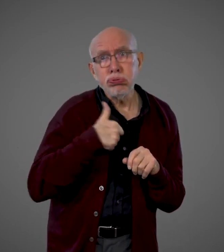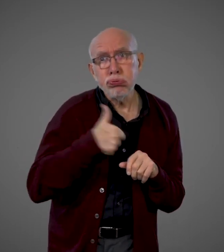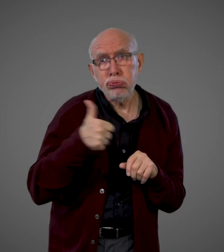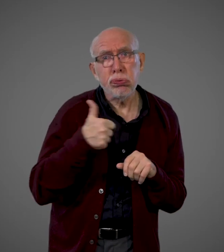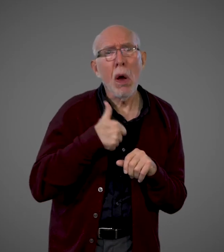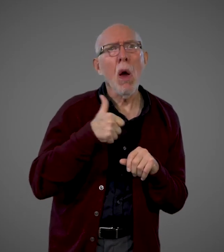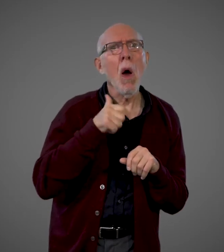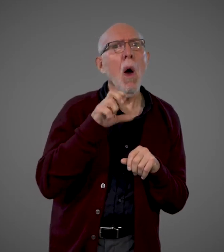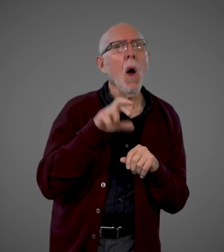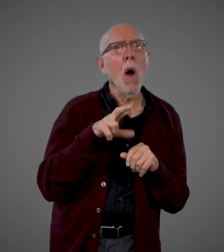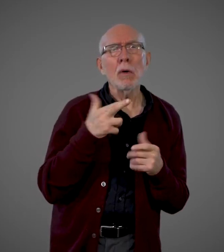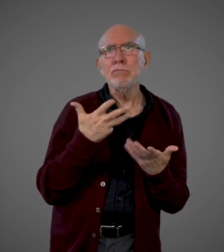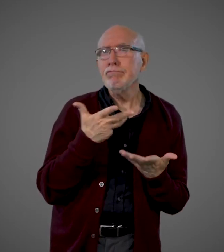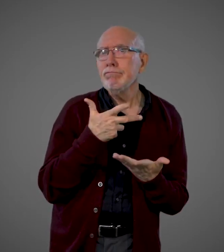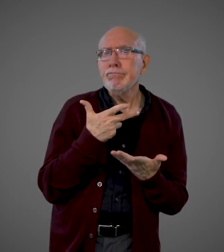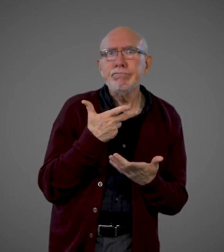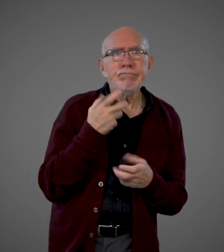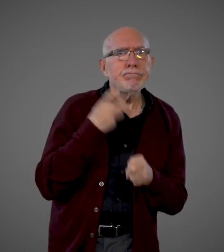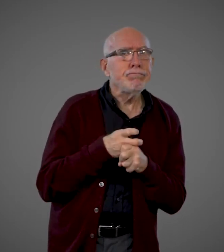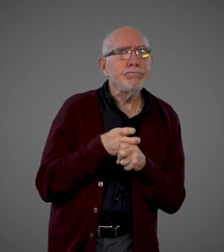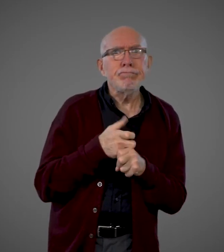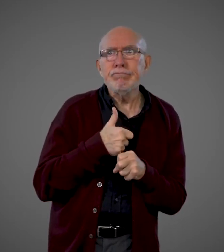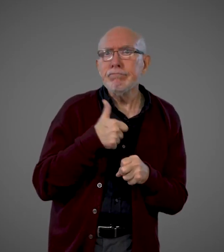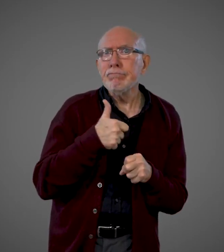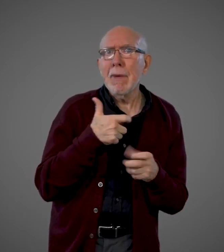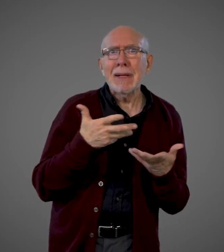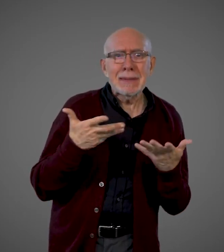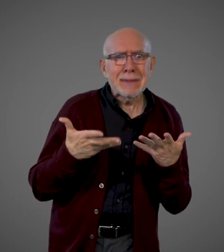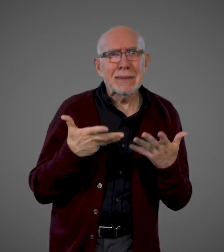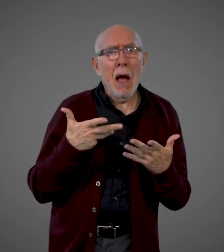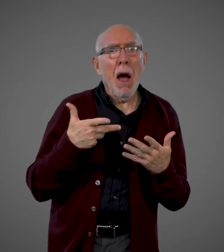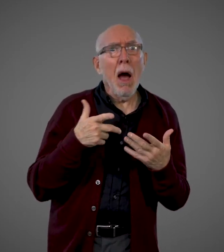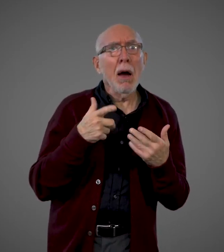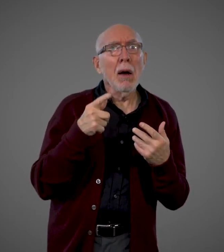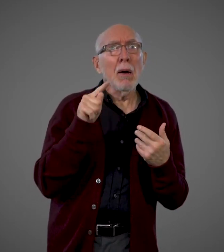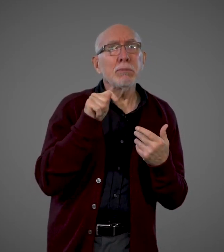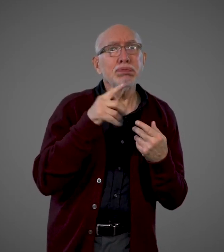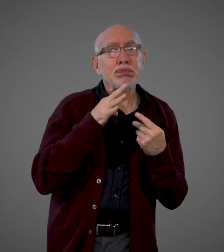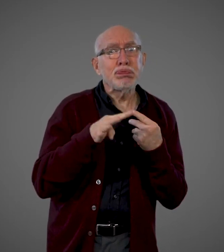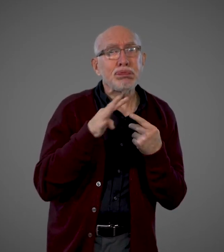either with going very, very often, or having pain